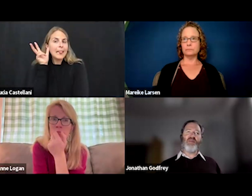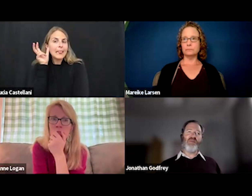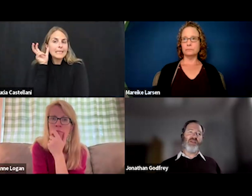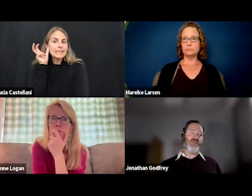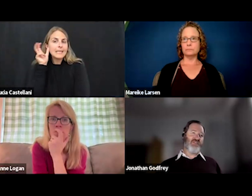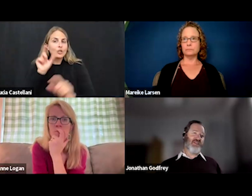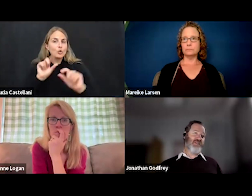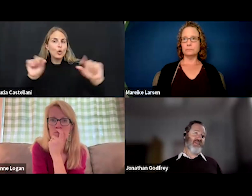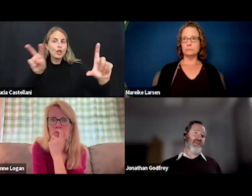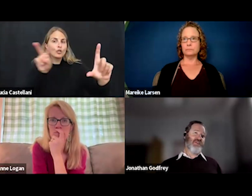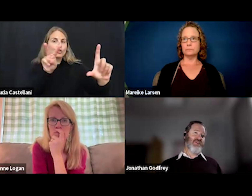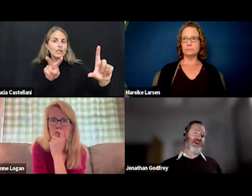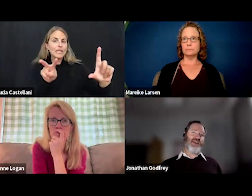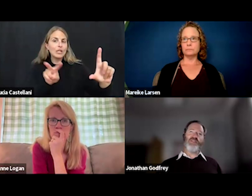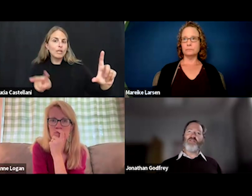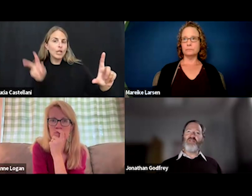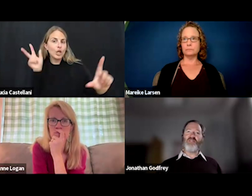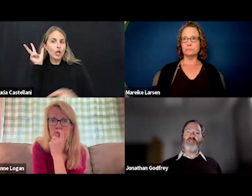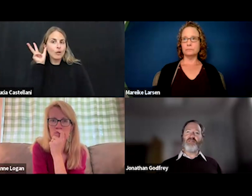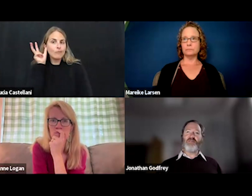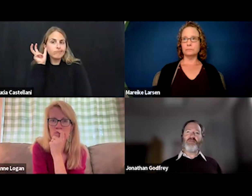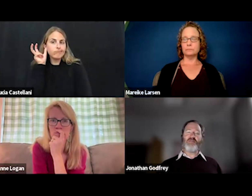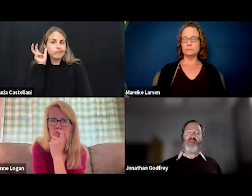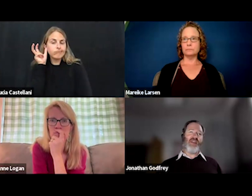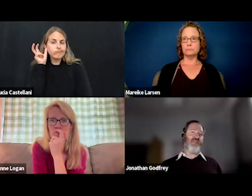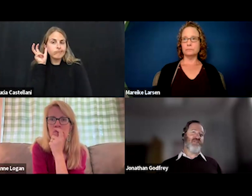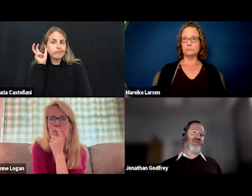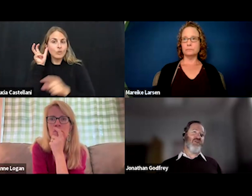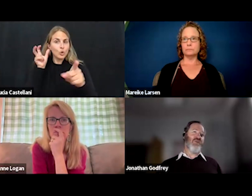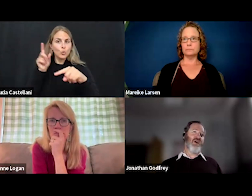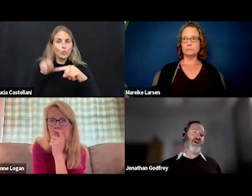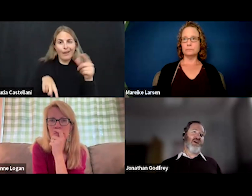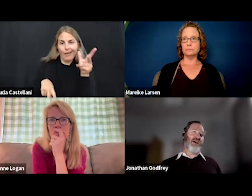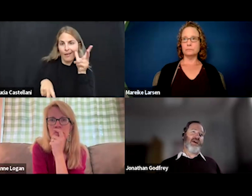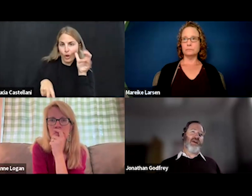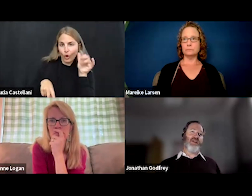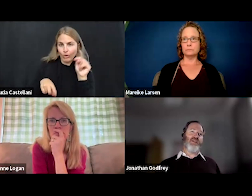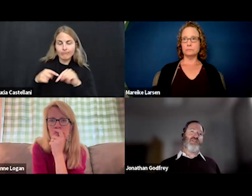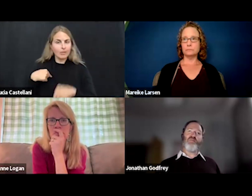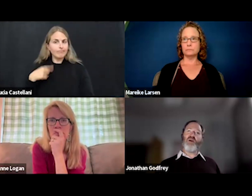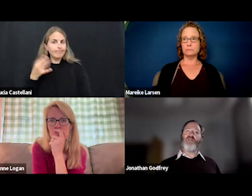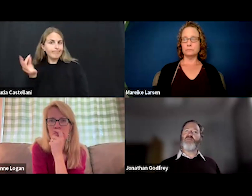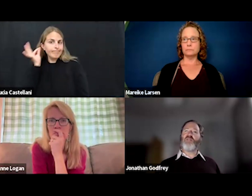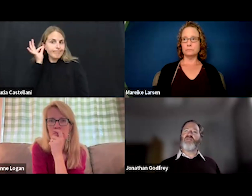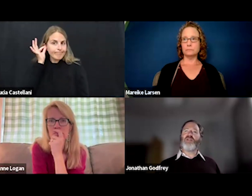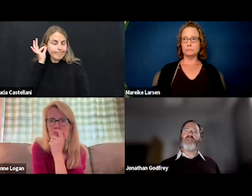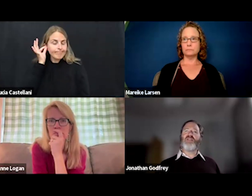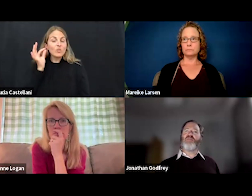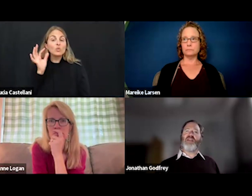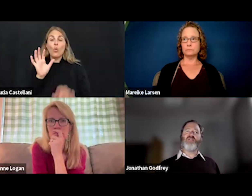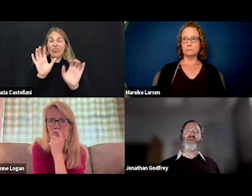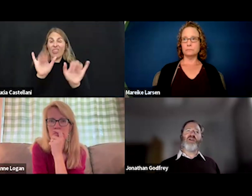people are using, and you don't. And so it's my responsibility to make sure